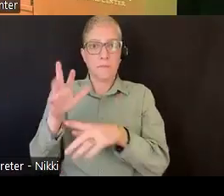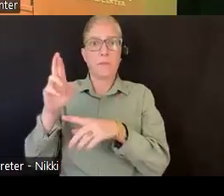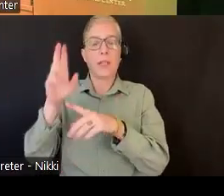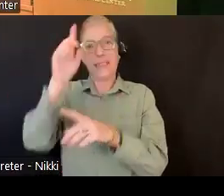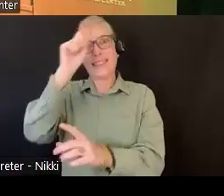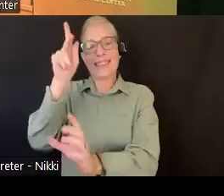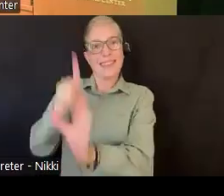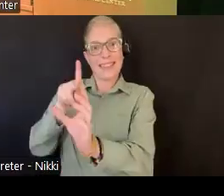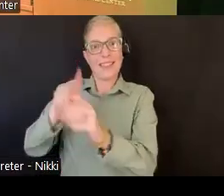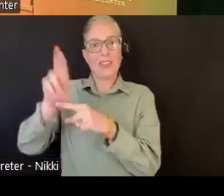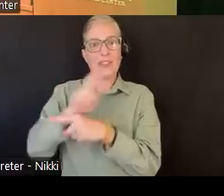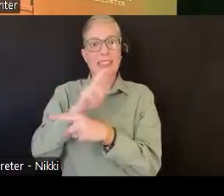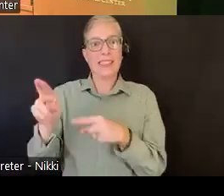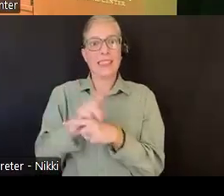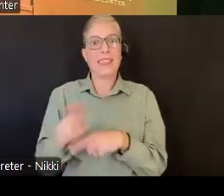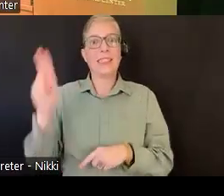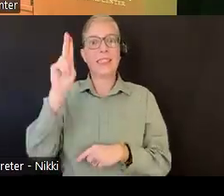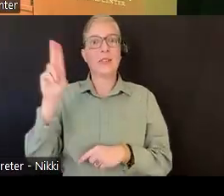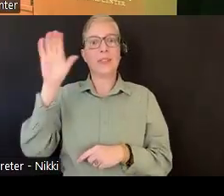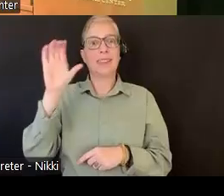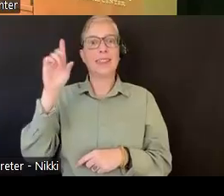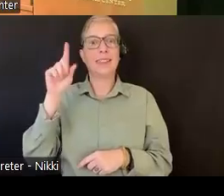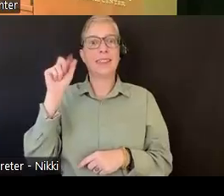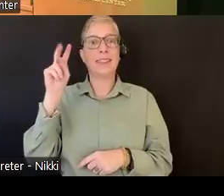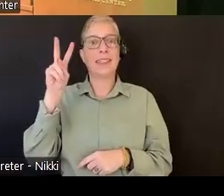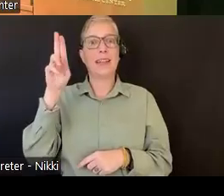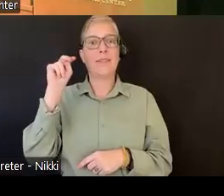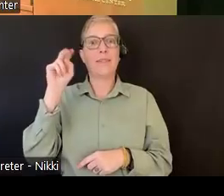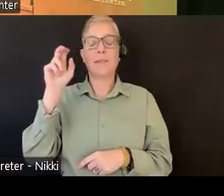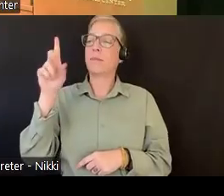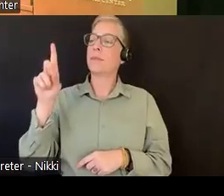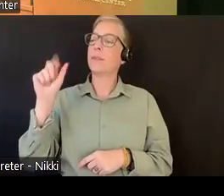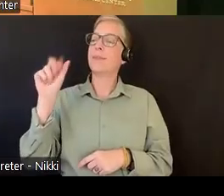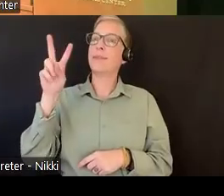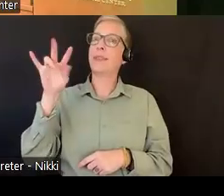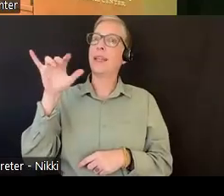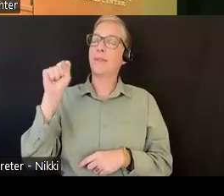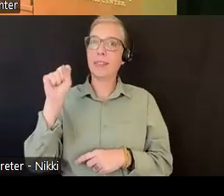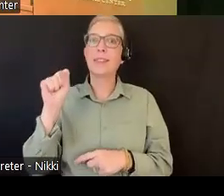So I think hopefully we're in for a good talk um based on that information and knowing John.